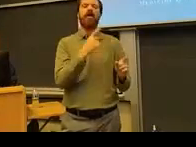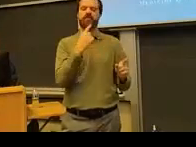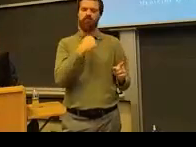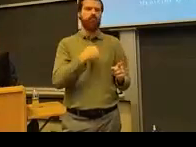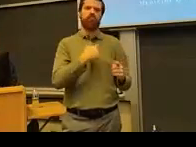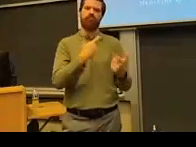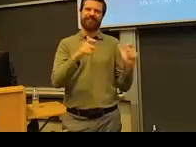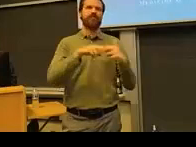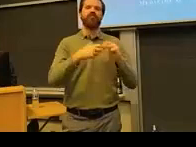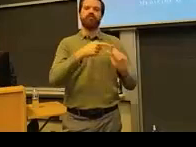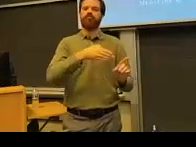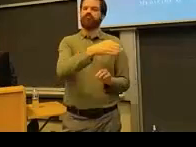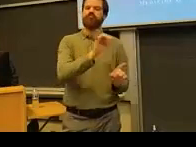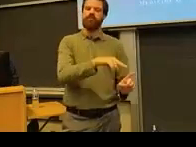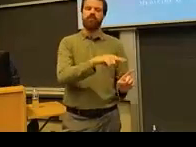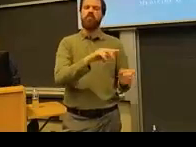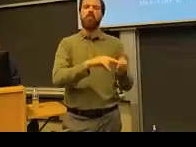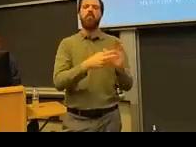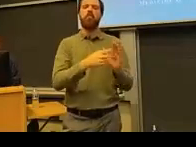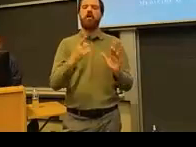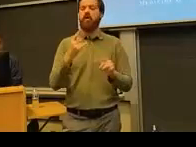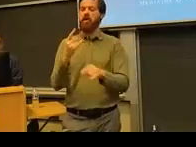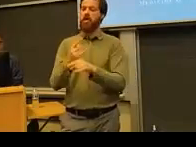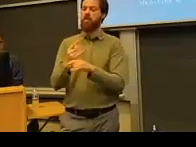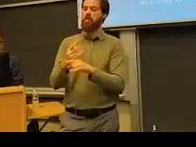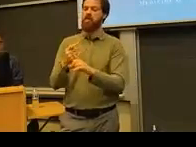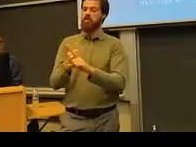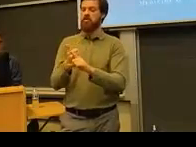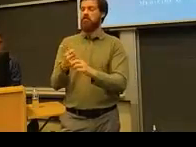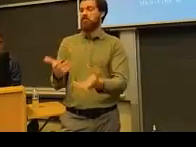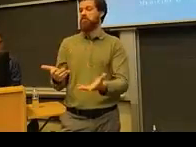and so um don't necessarily consider alcohol to be something they they're looking for treatment